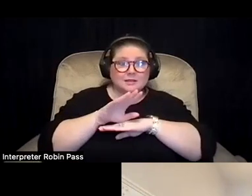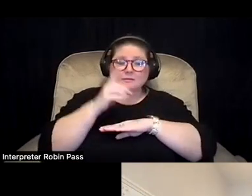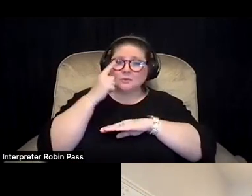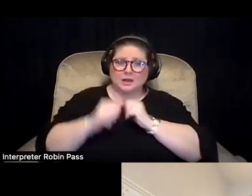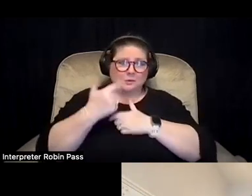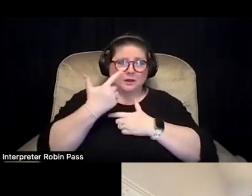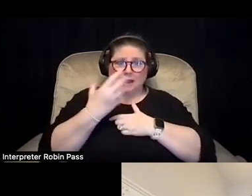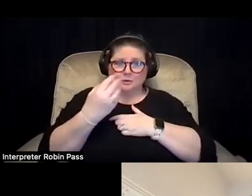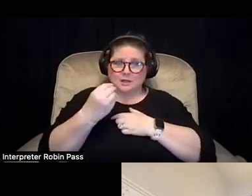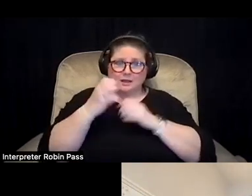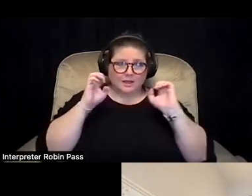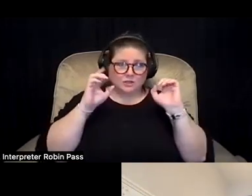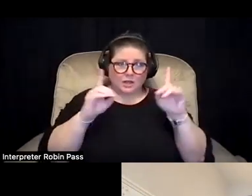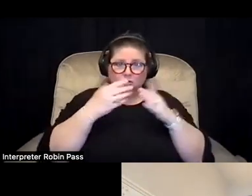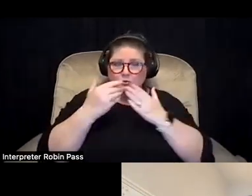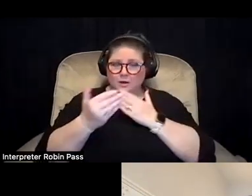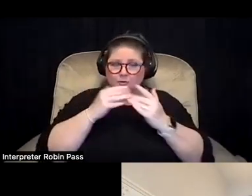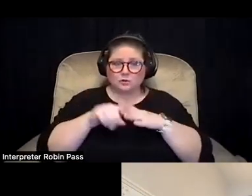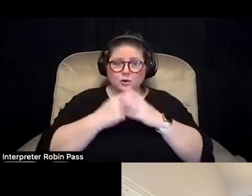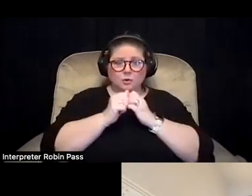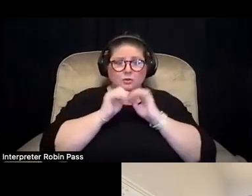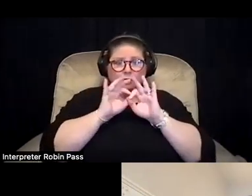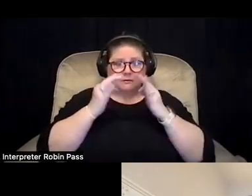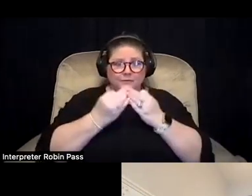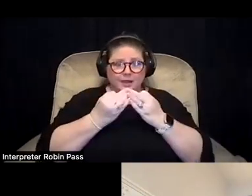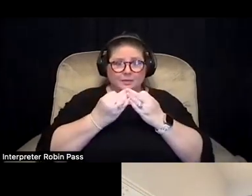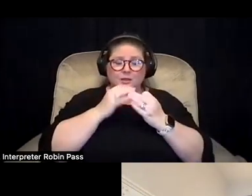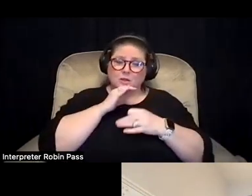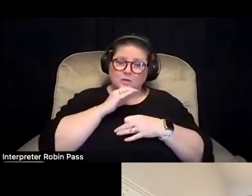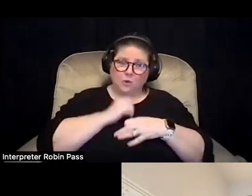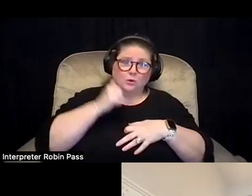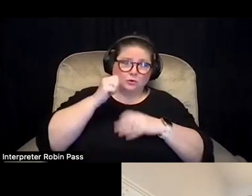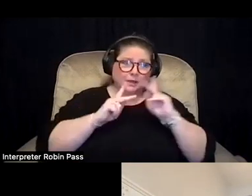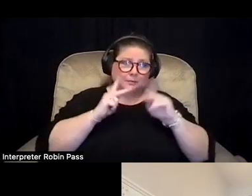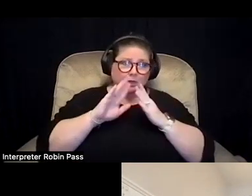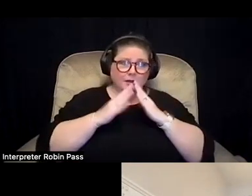educators is to start with your family and your elders in your community first i know that